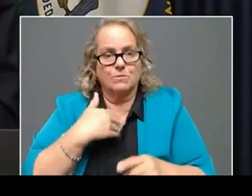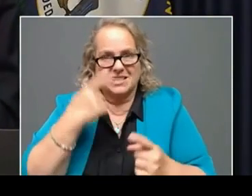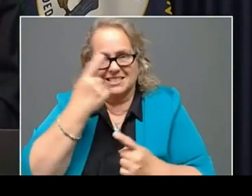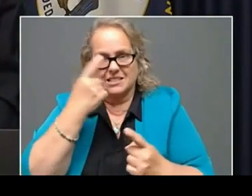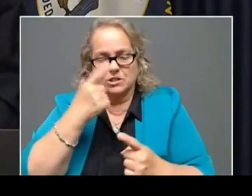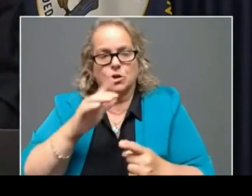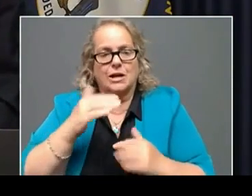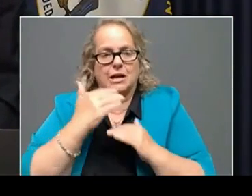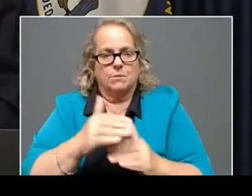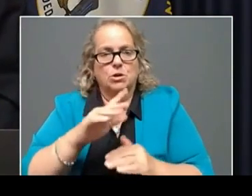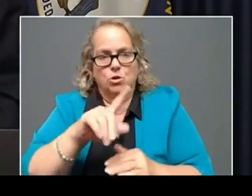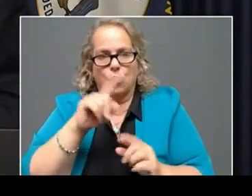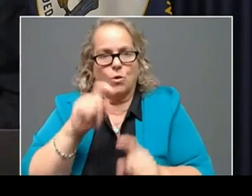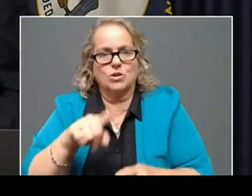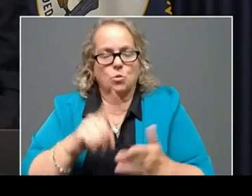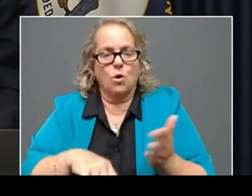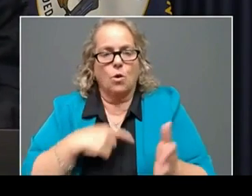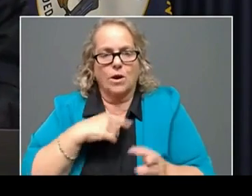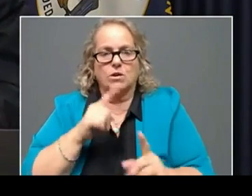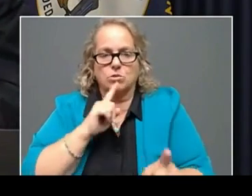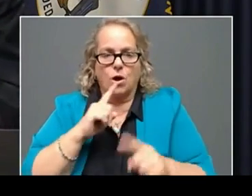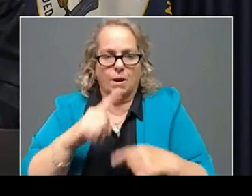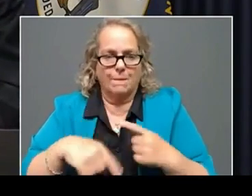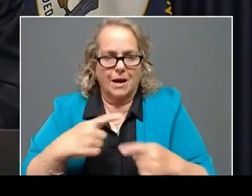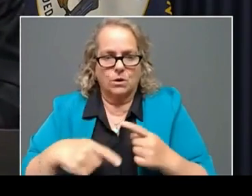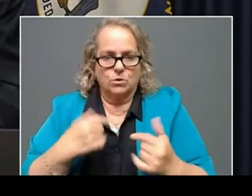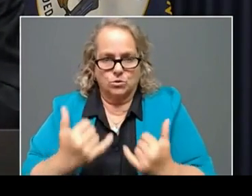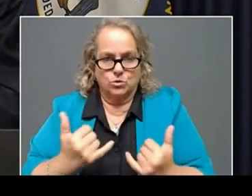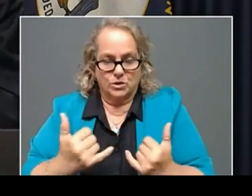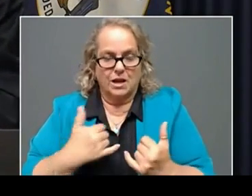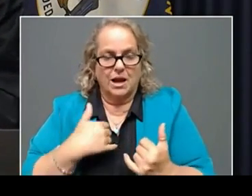we're talking about today. Go through and make sure those that registered